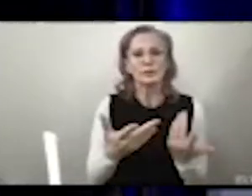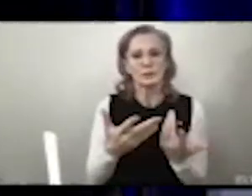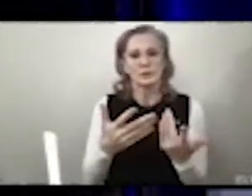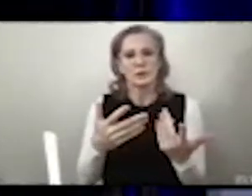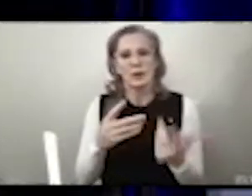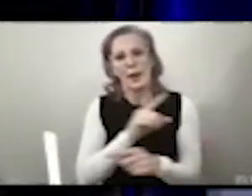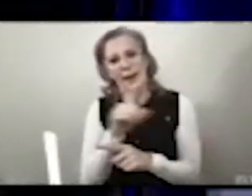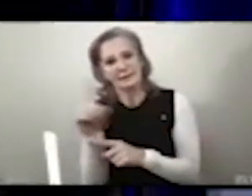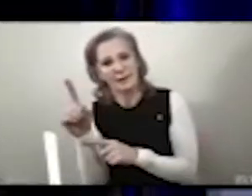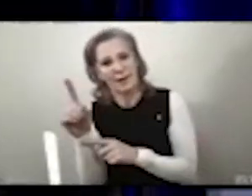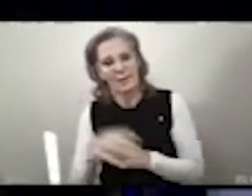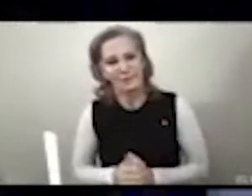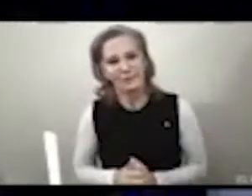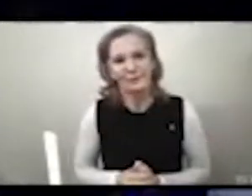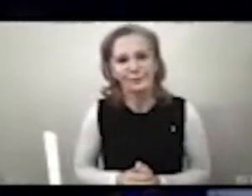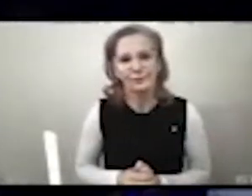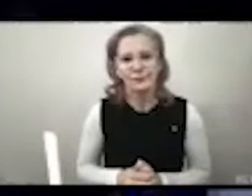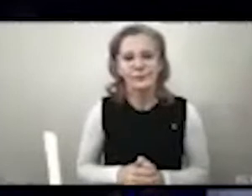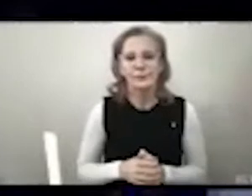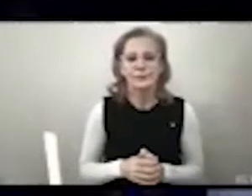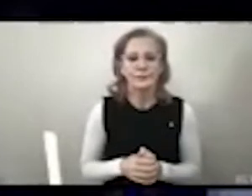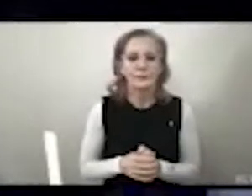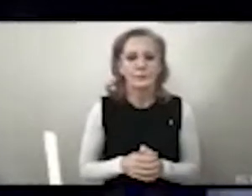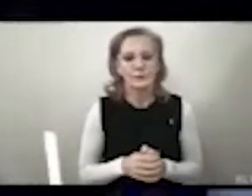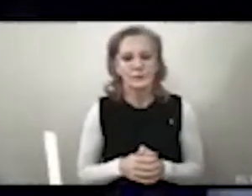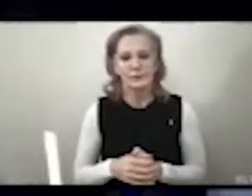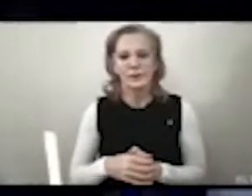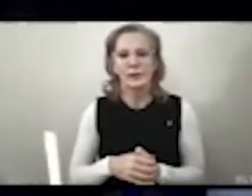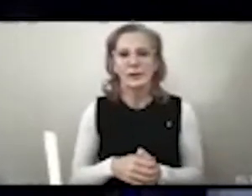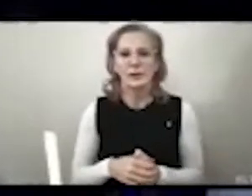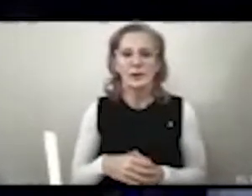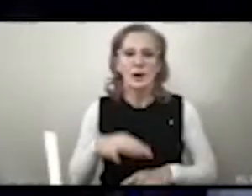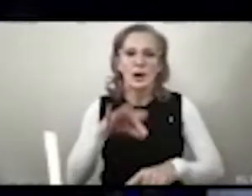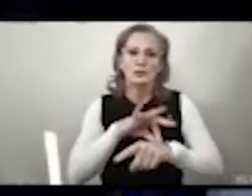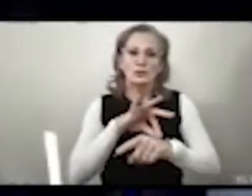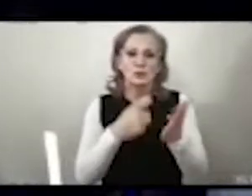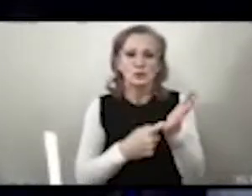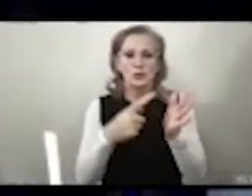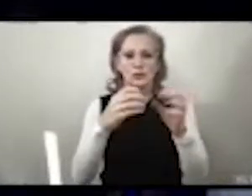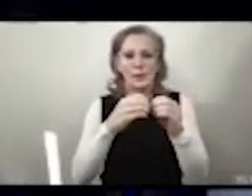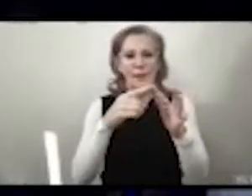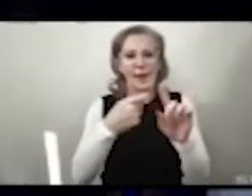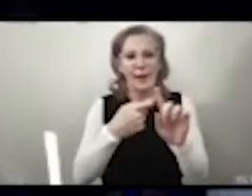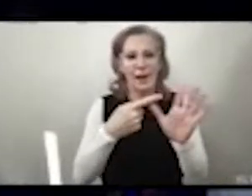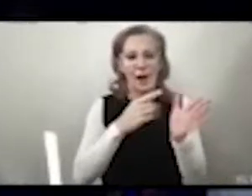Executive of the RSE to provide some background context to the Commission. And she's going to pass straight over to Professor Dame Anne Glover.